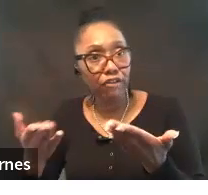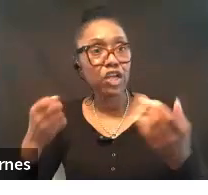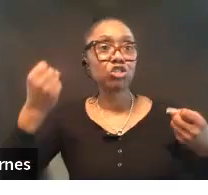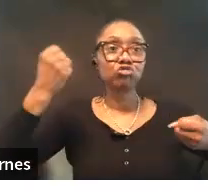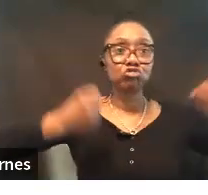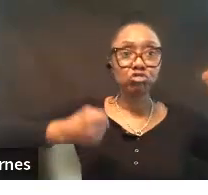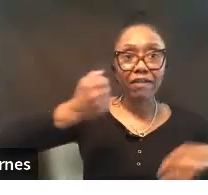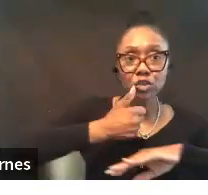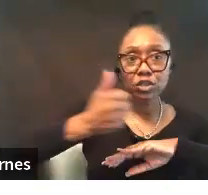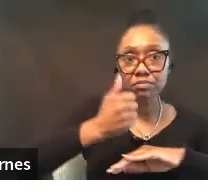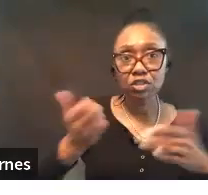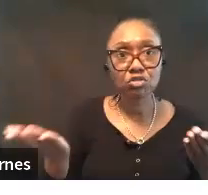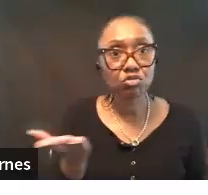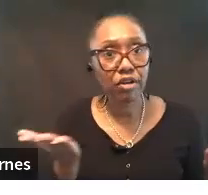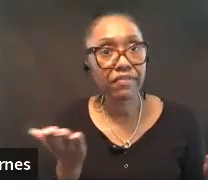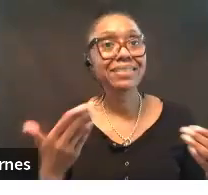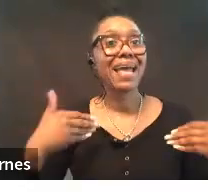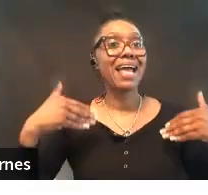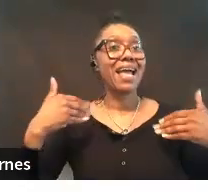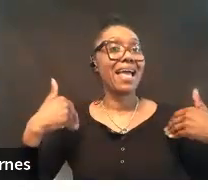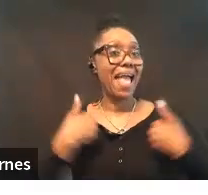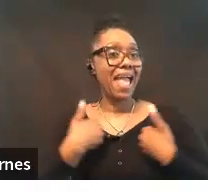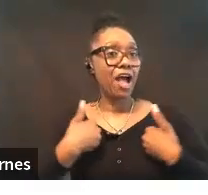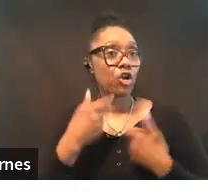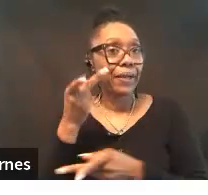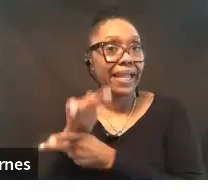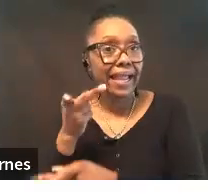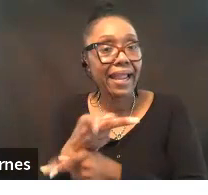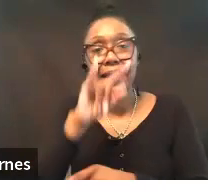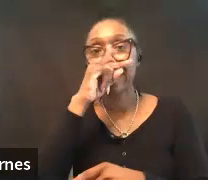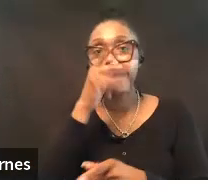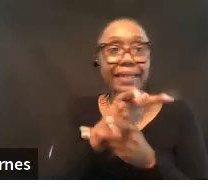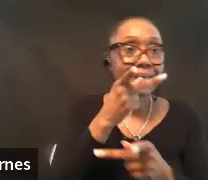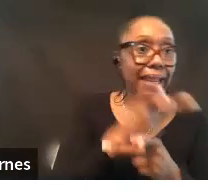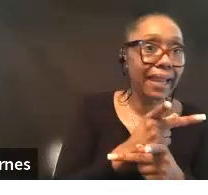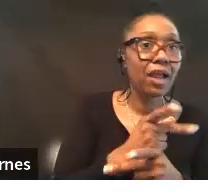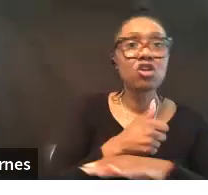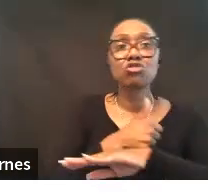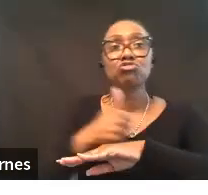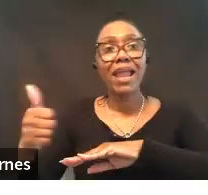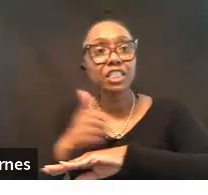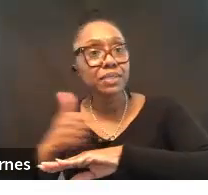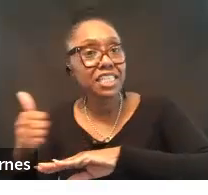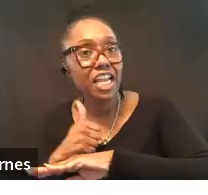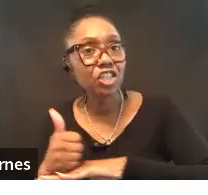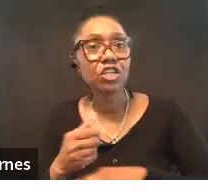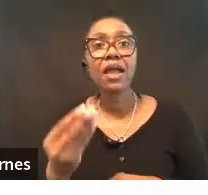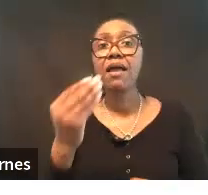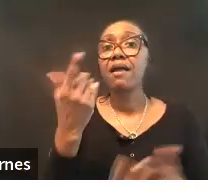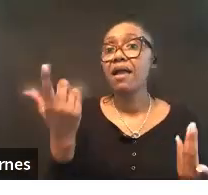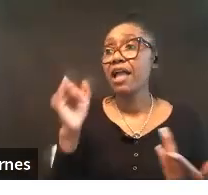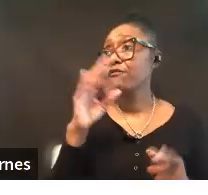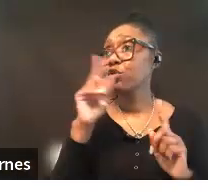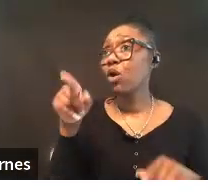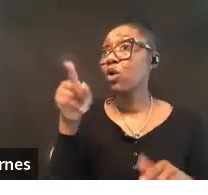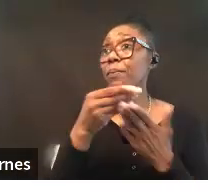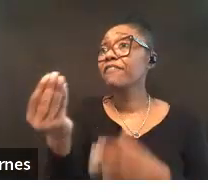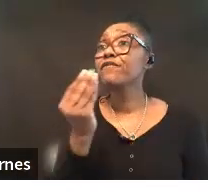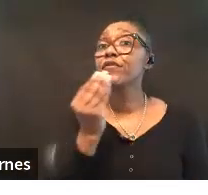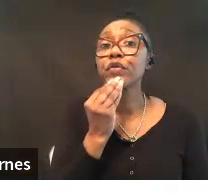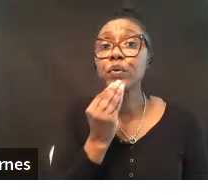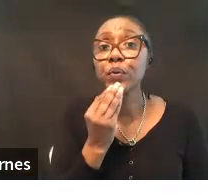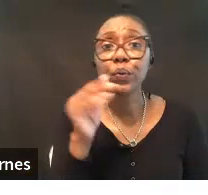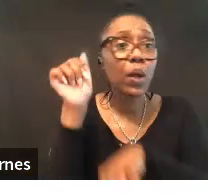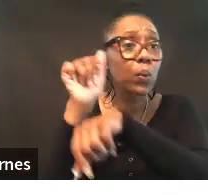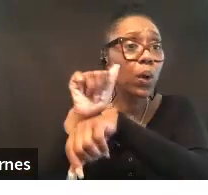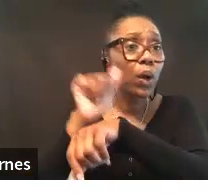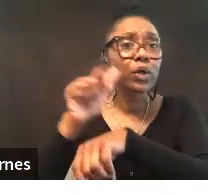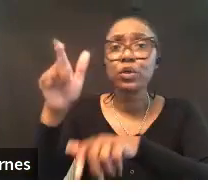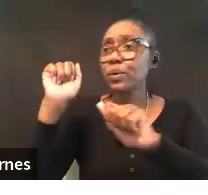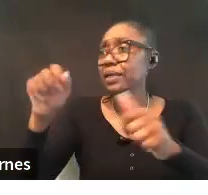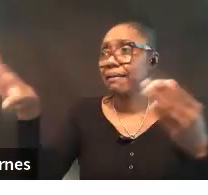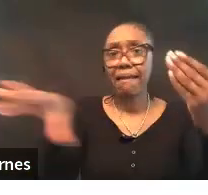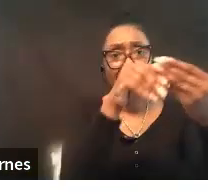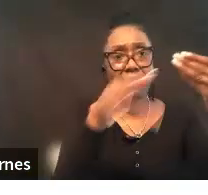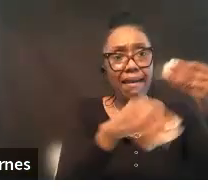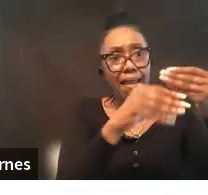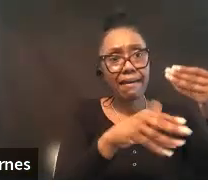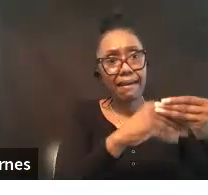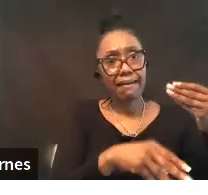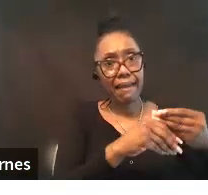Cost of served as animal care. Child care. Transportation costs. Even meals consumed that work can be used as a disregard for the blind work expense.